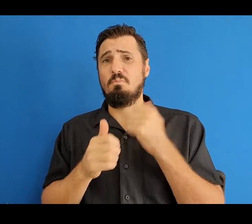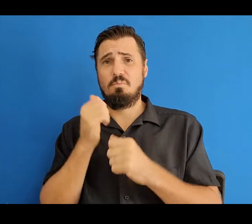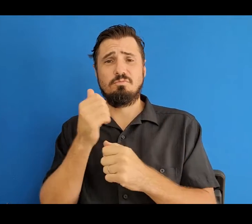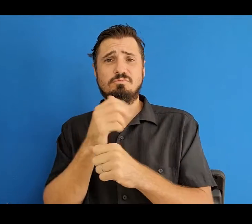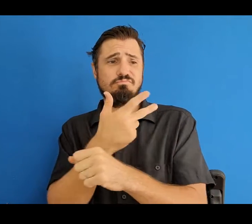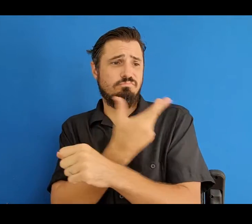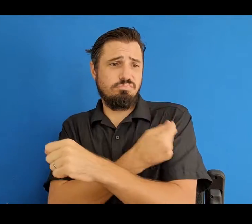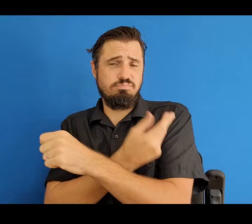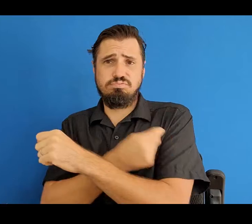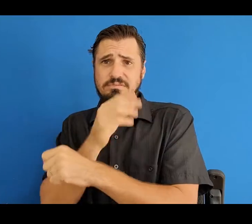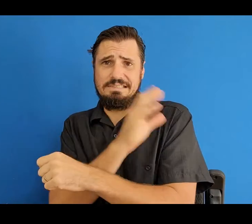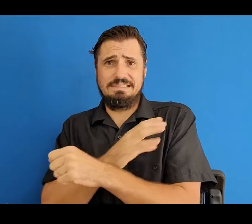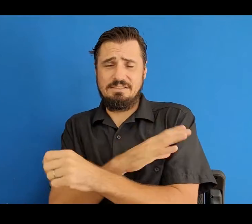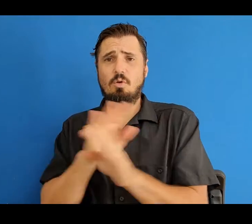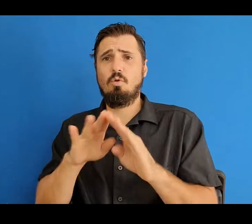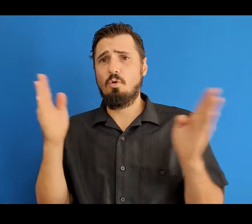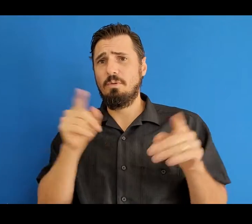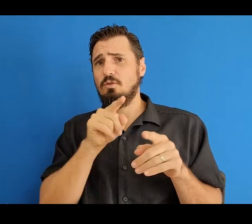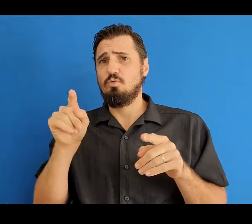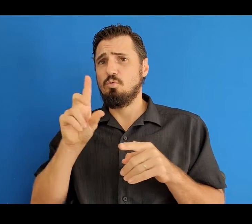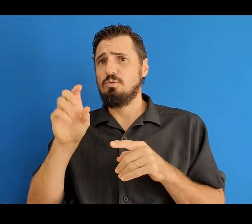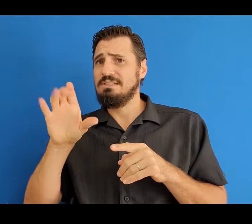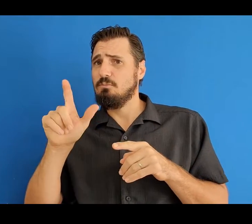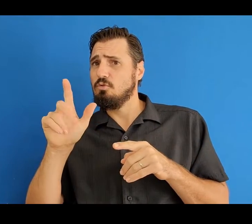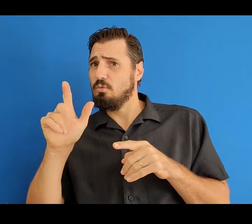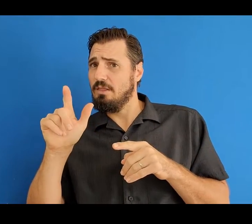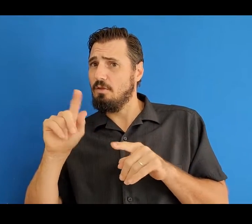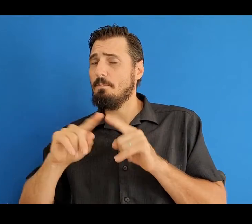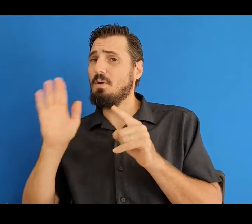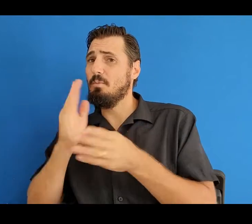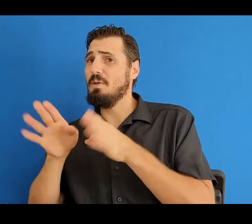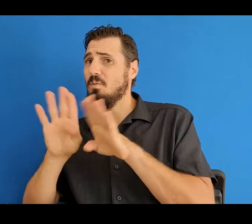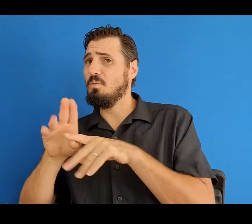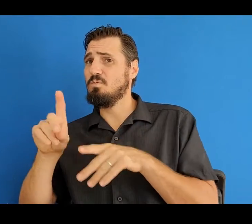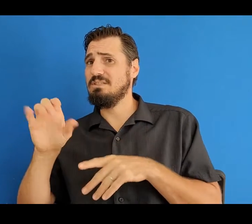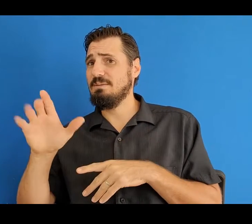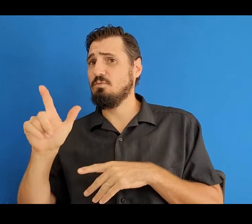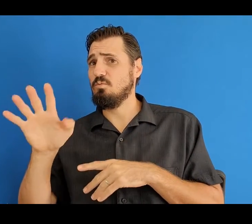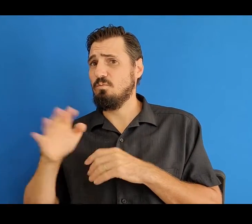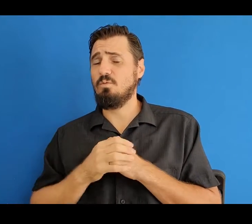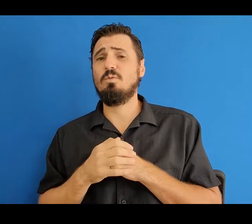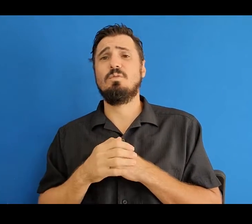through December 23rd and closed on the 24th, so schedule your dose by Thursday to boost your protection now